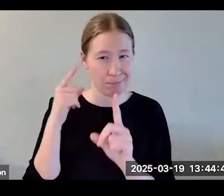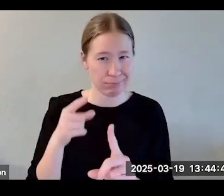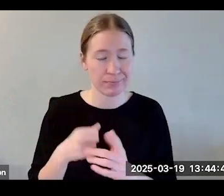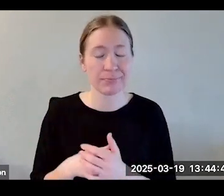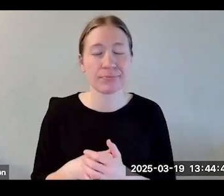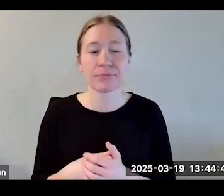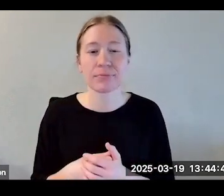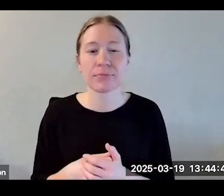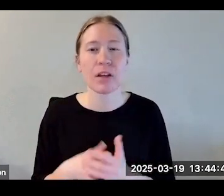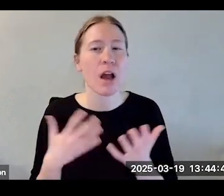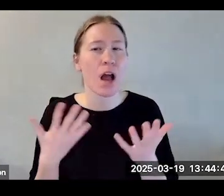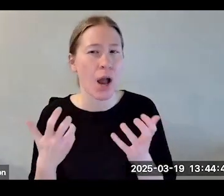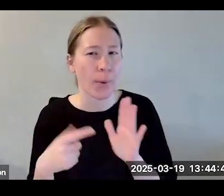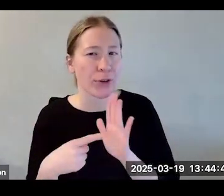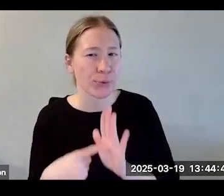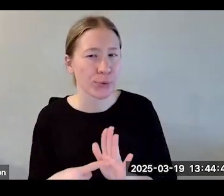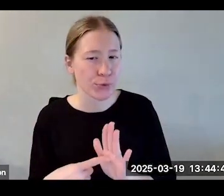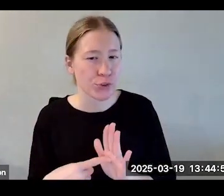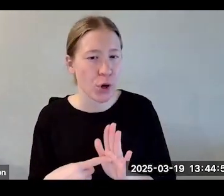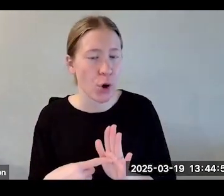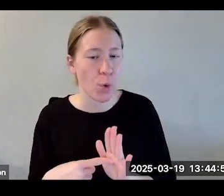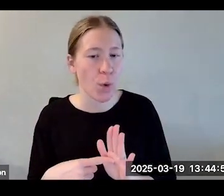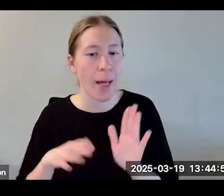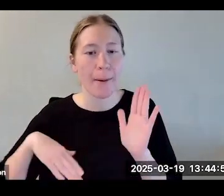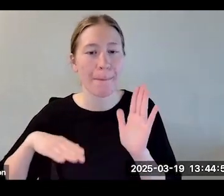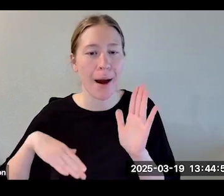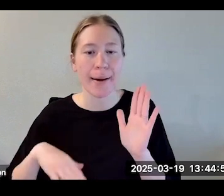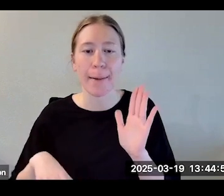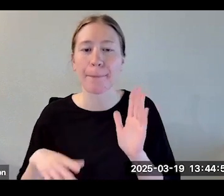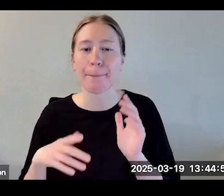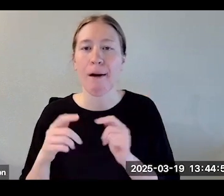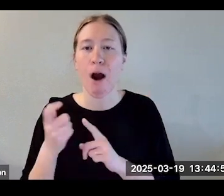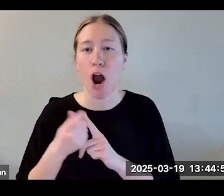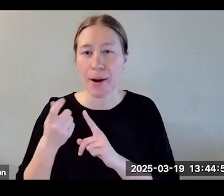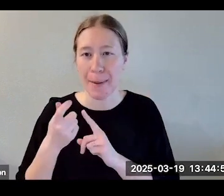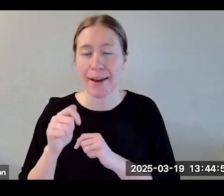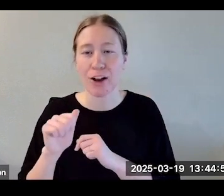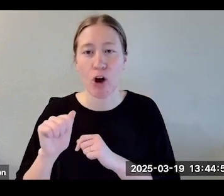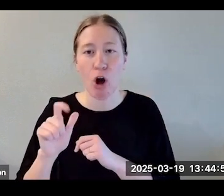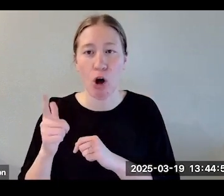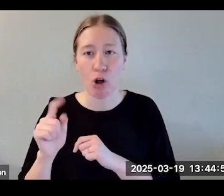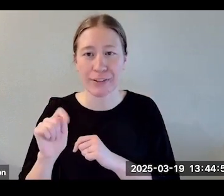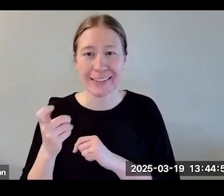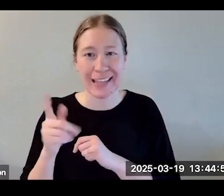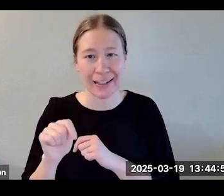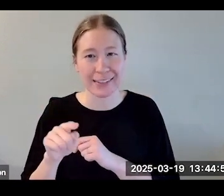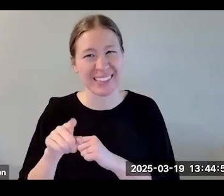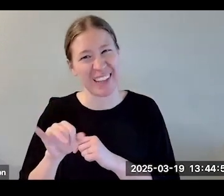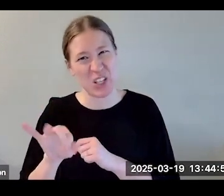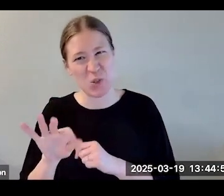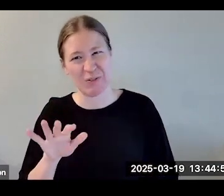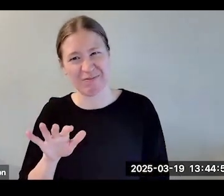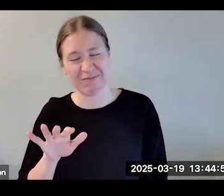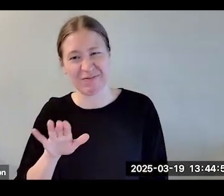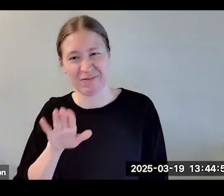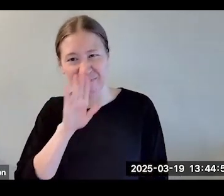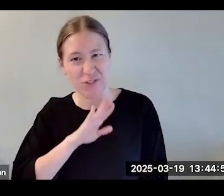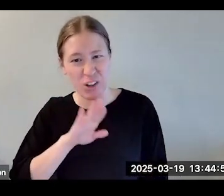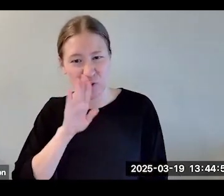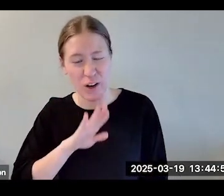to the automatic alt text option here too. If you're frustrated by having a automatically generated alt text done for you,